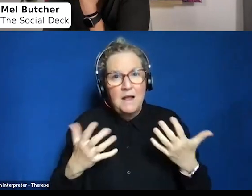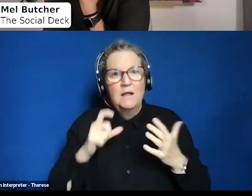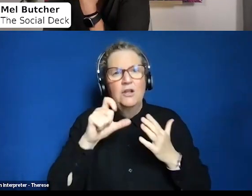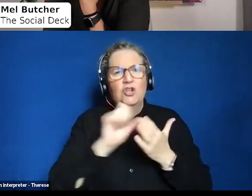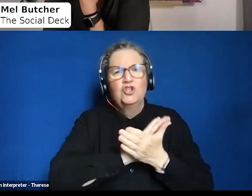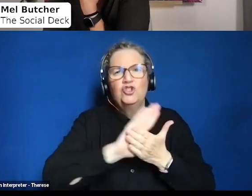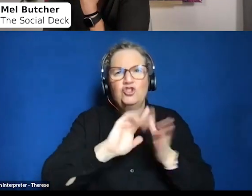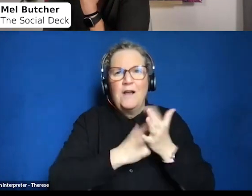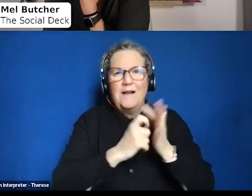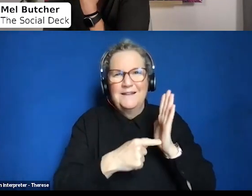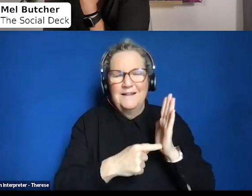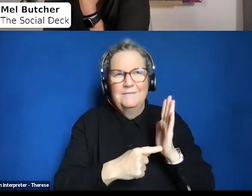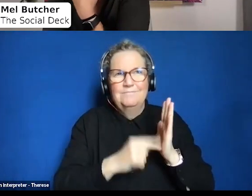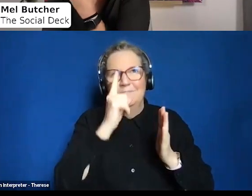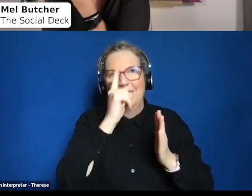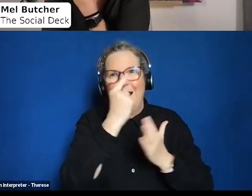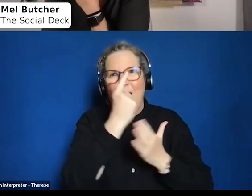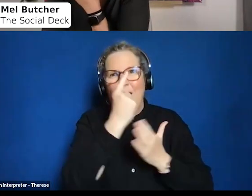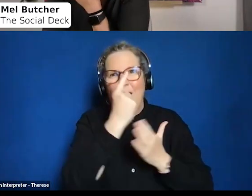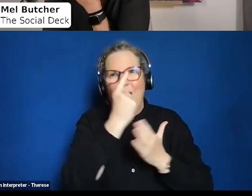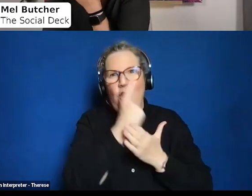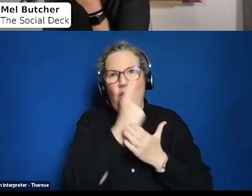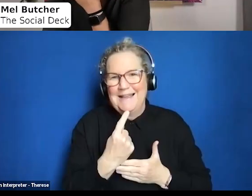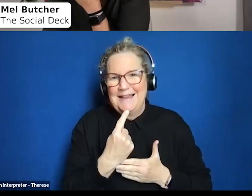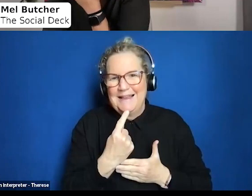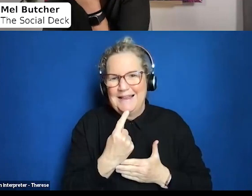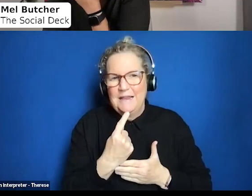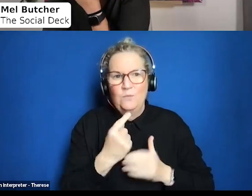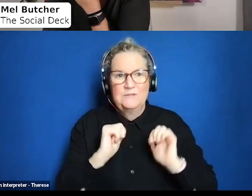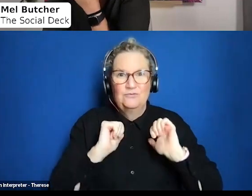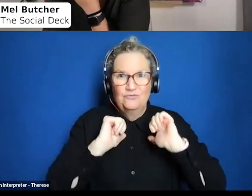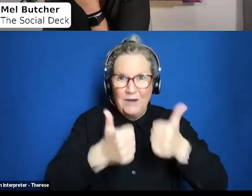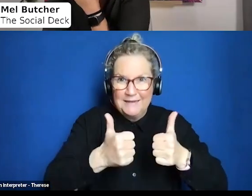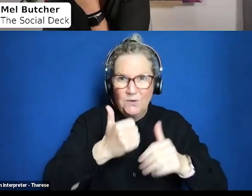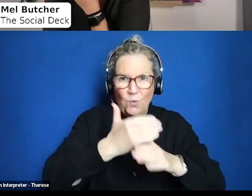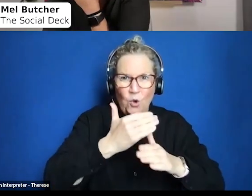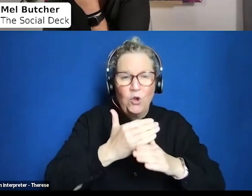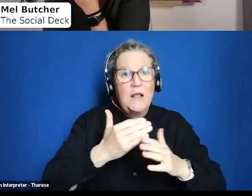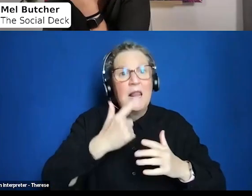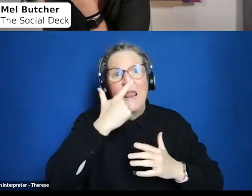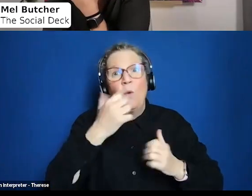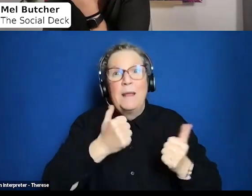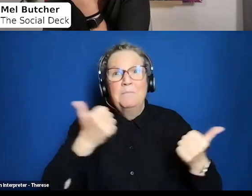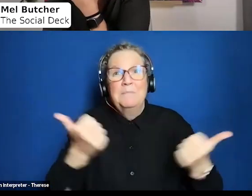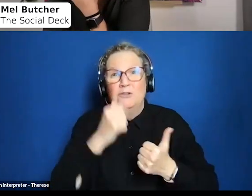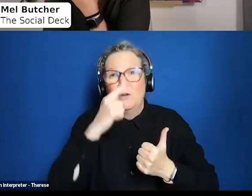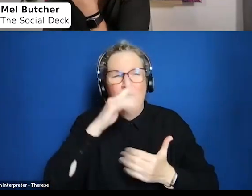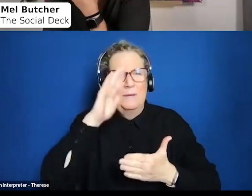all I can say is it was it was great debate. And luckily we had a lot of people who have a lot of experience in the room